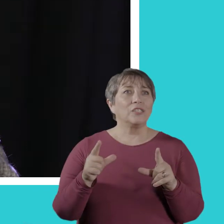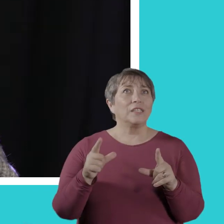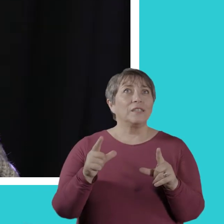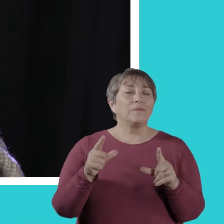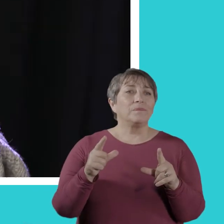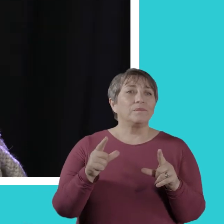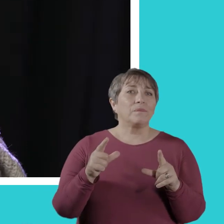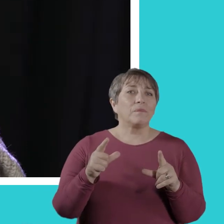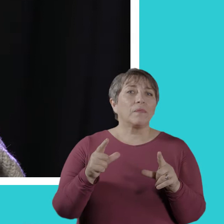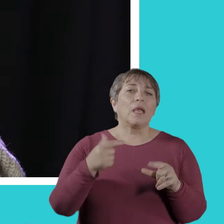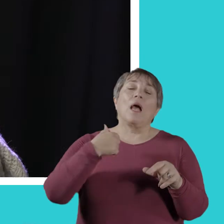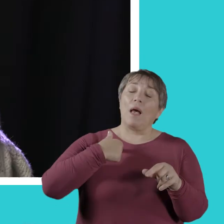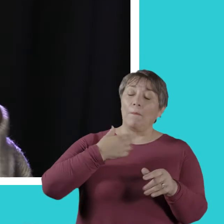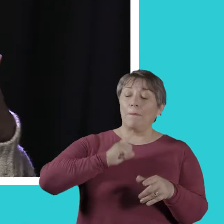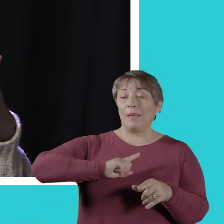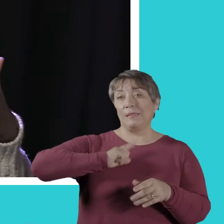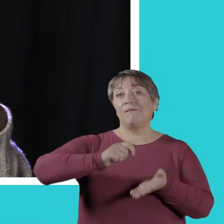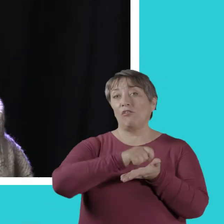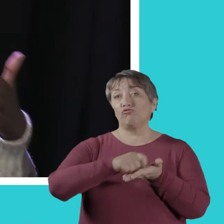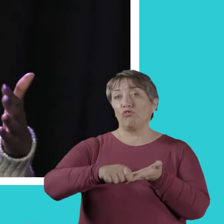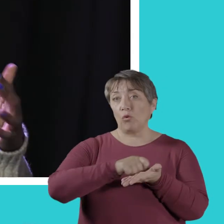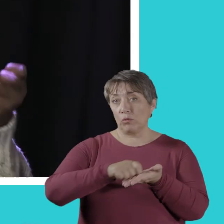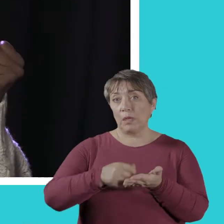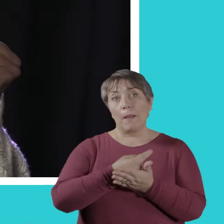and it talks about sometimes the limits of language and how